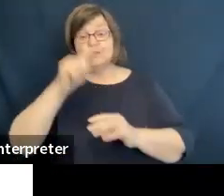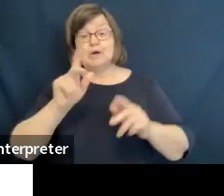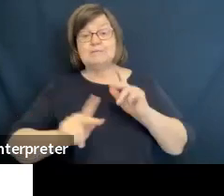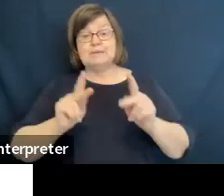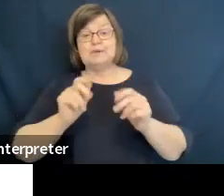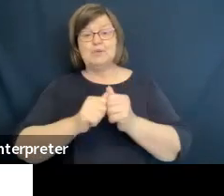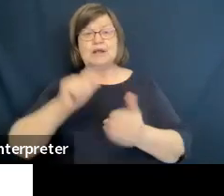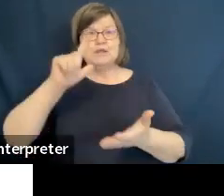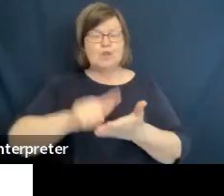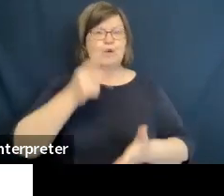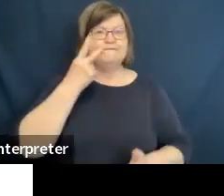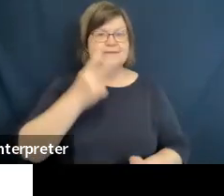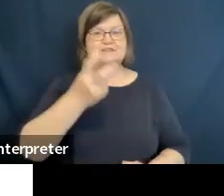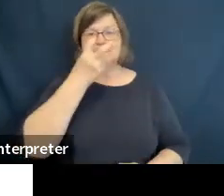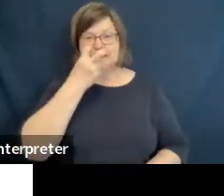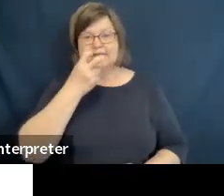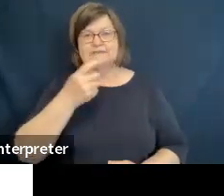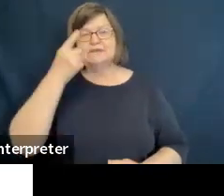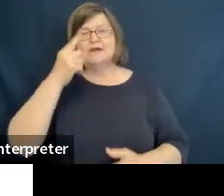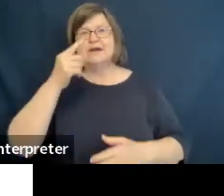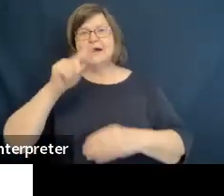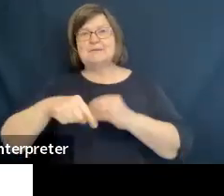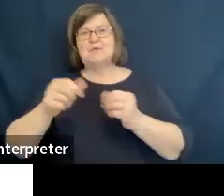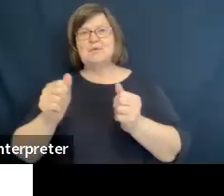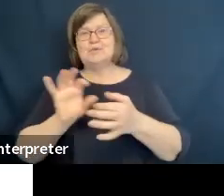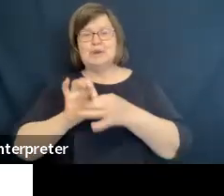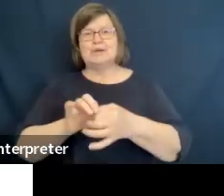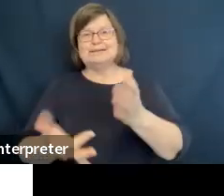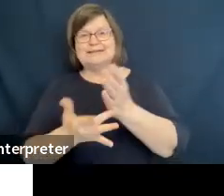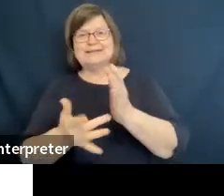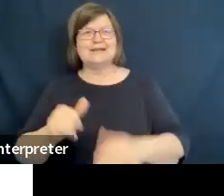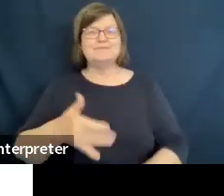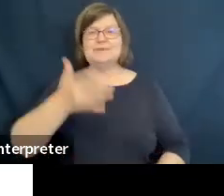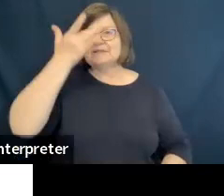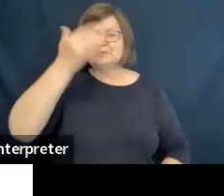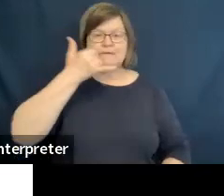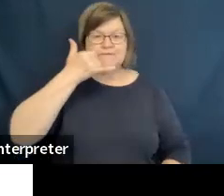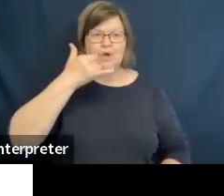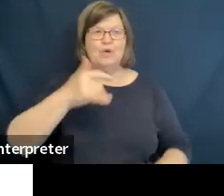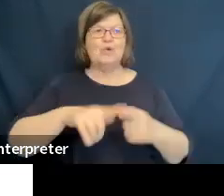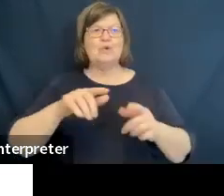vision/blindness on technology, especially smartphones, game systems, laptops, etc.?